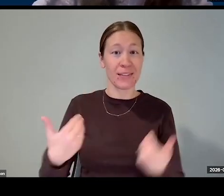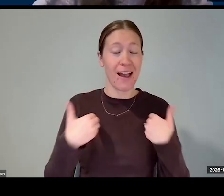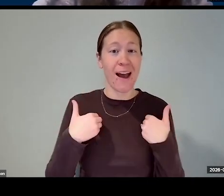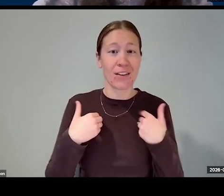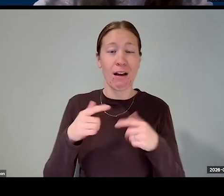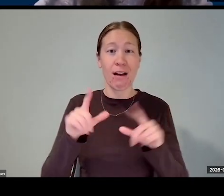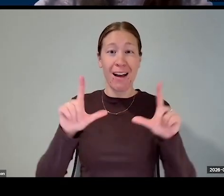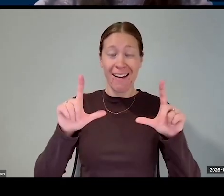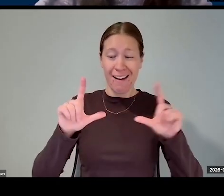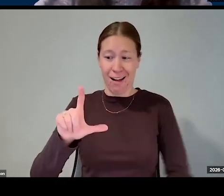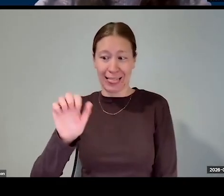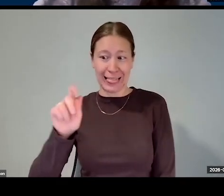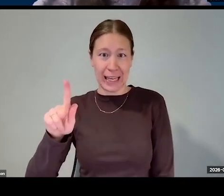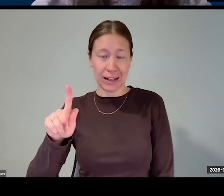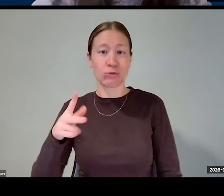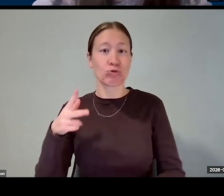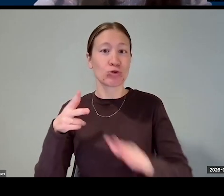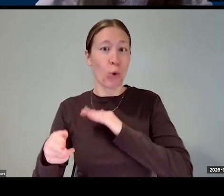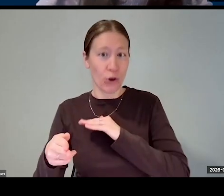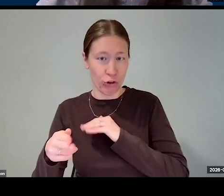to include short links in your presentation.